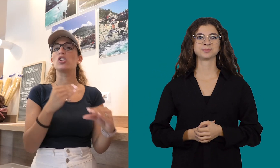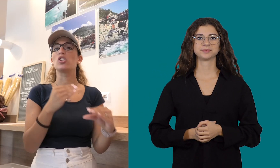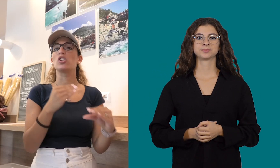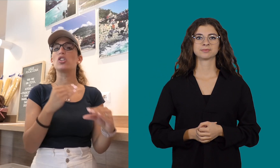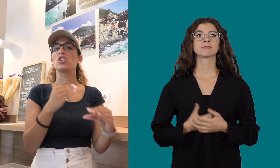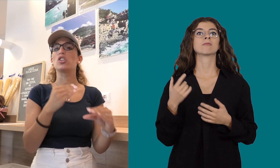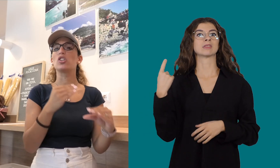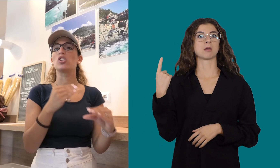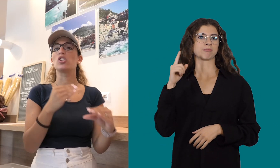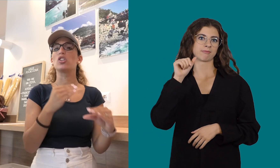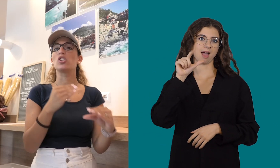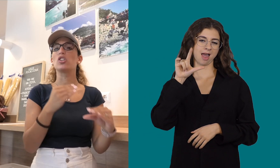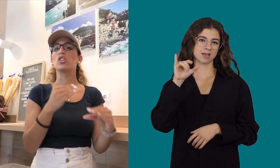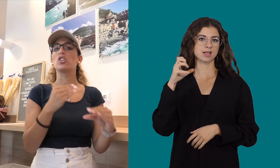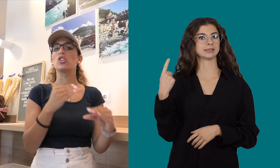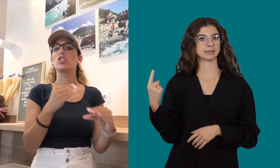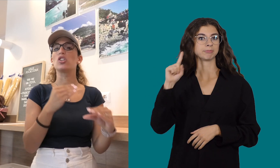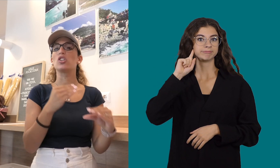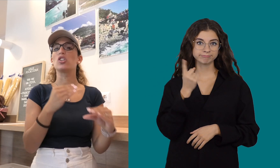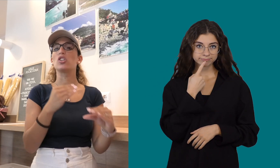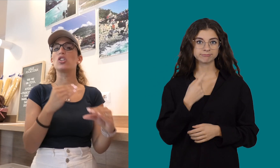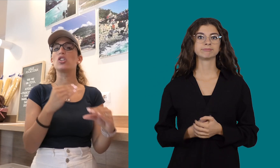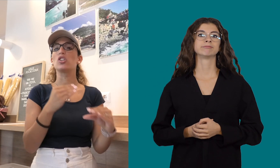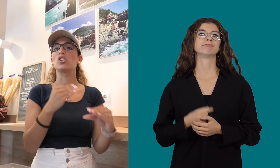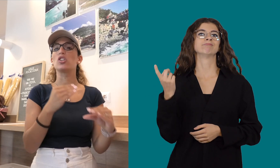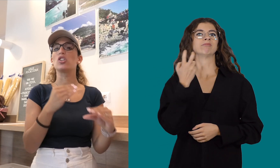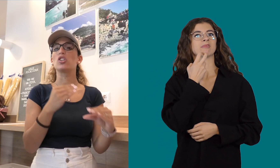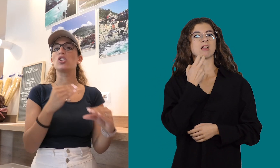Being a deaf person,